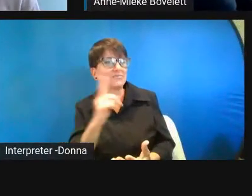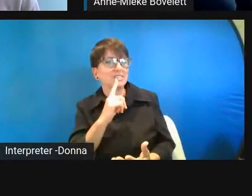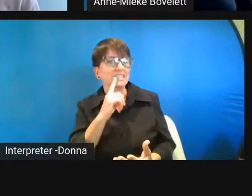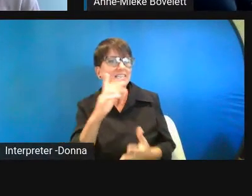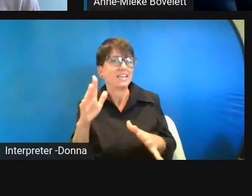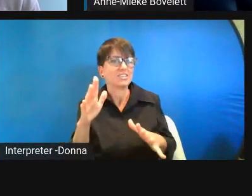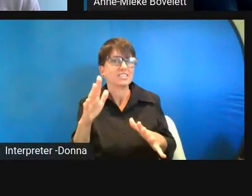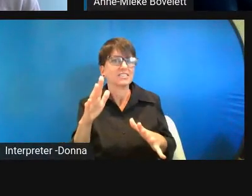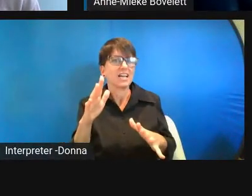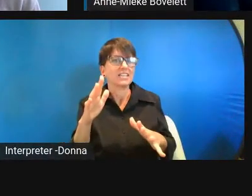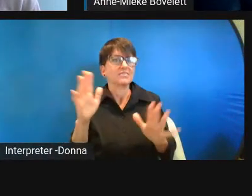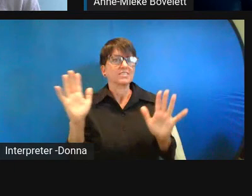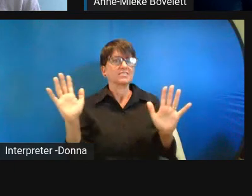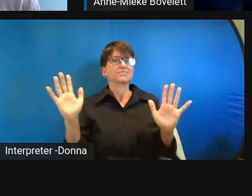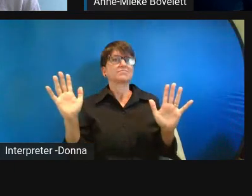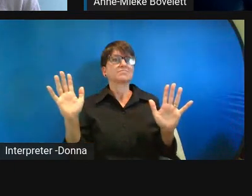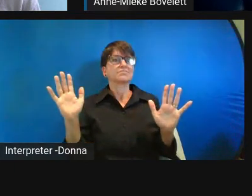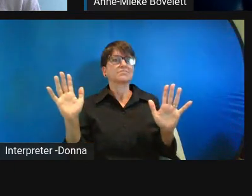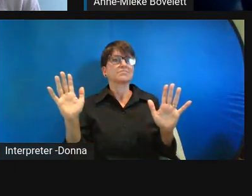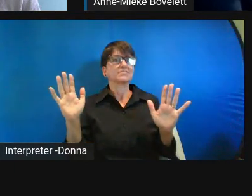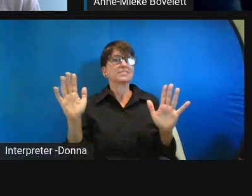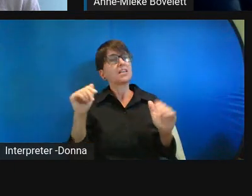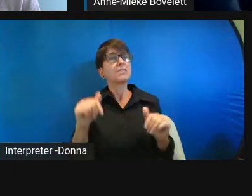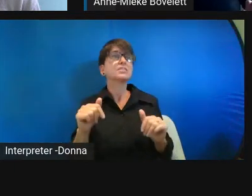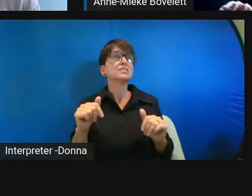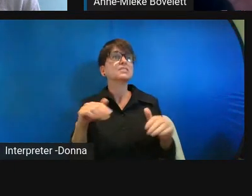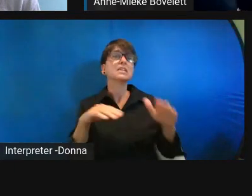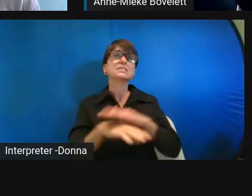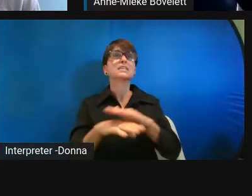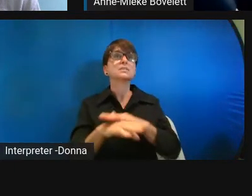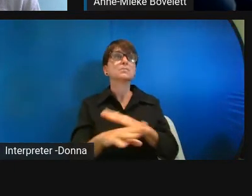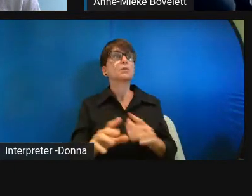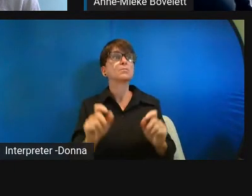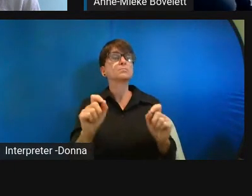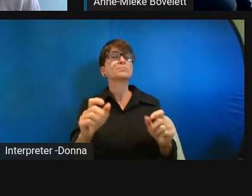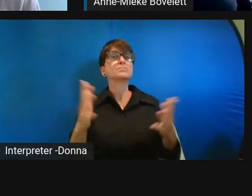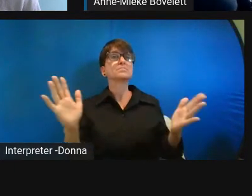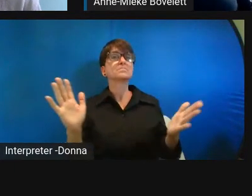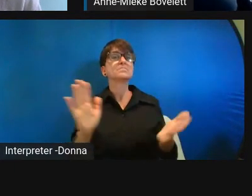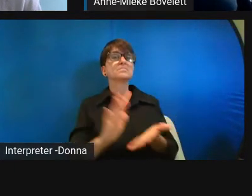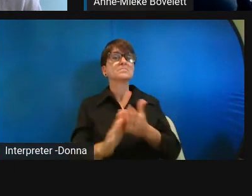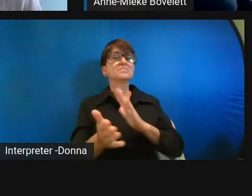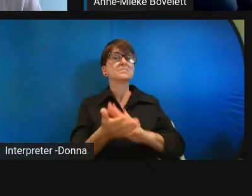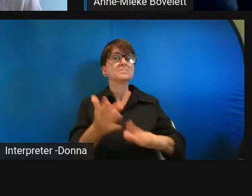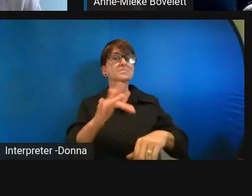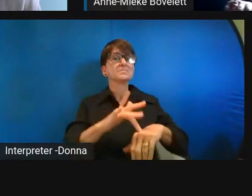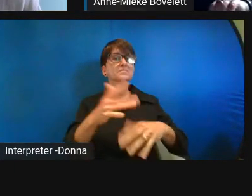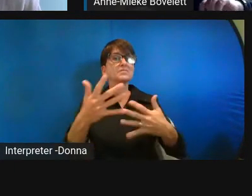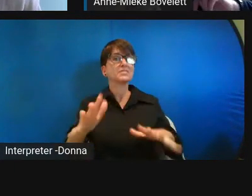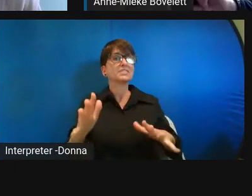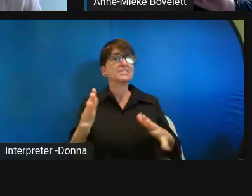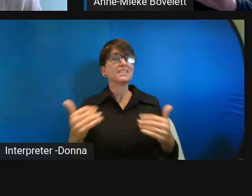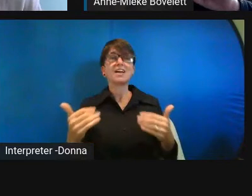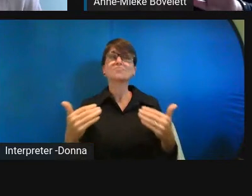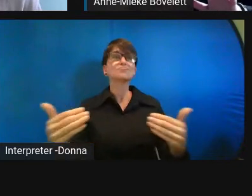and thought, "Okay, we've made this accessible one time, and bye, it's okay now." It's another empty story.